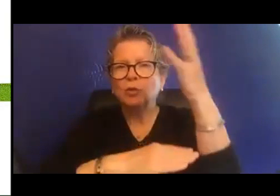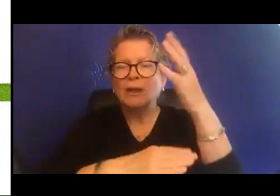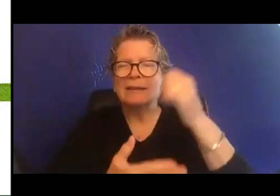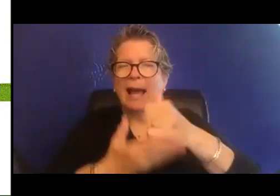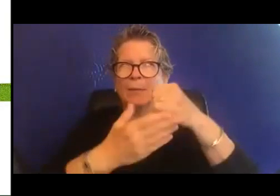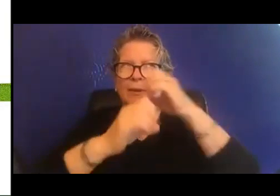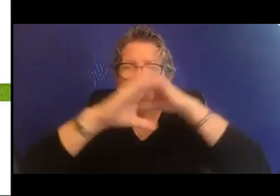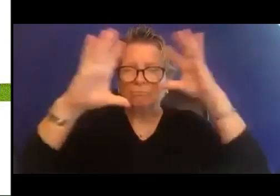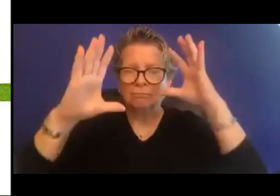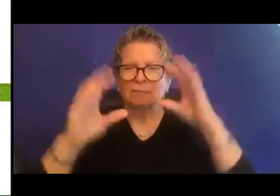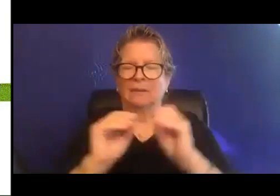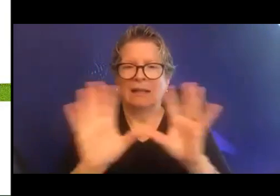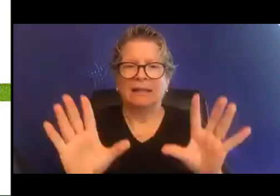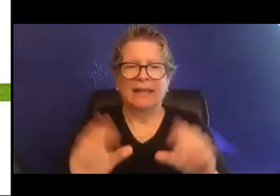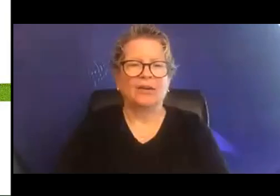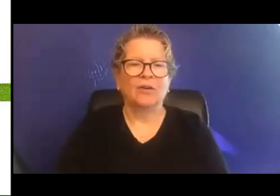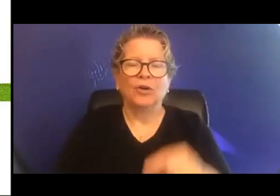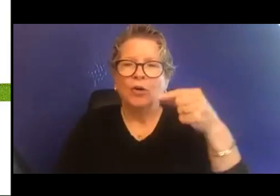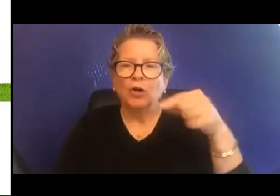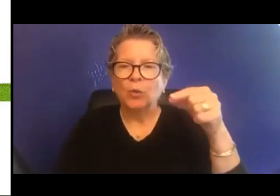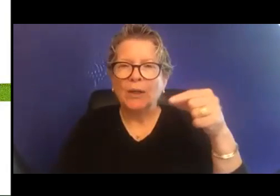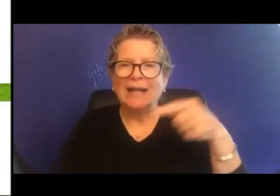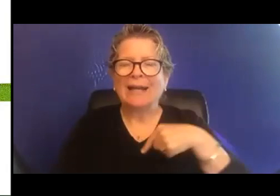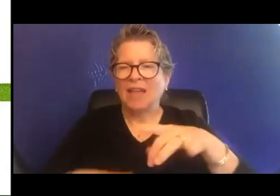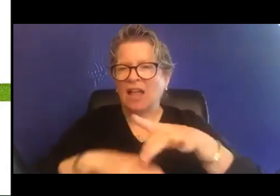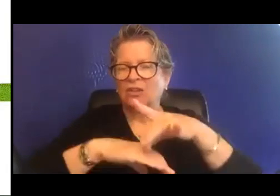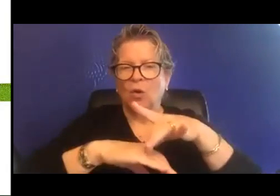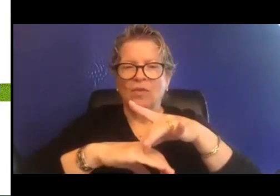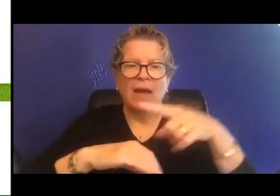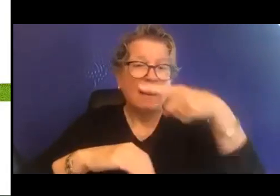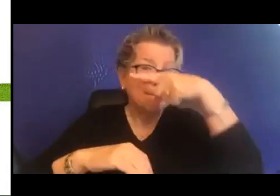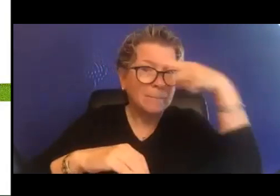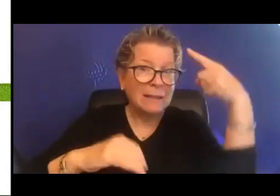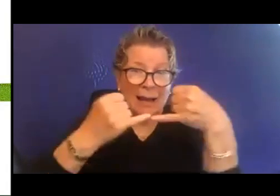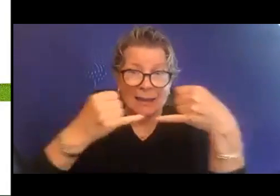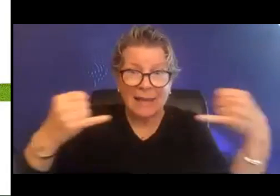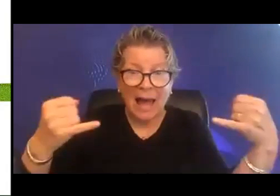The screen area is the earth and then this black pipeline is the